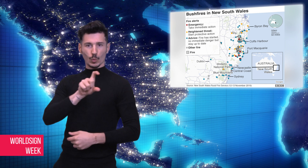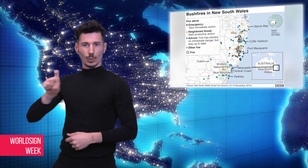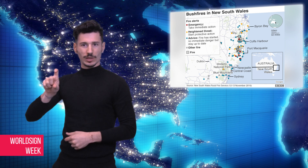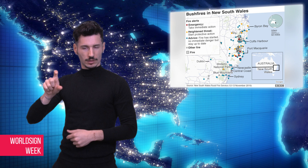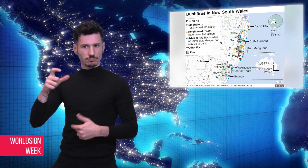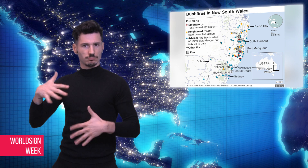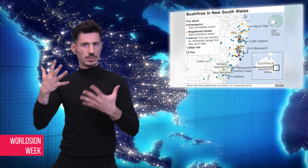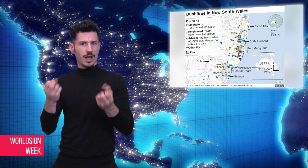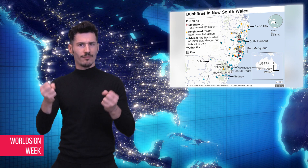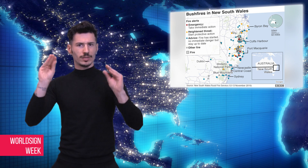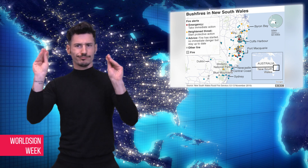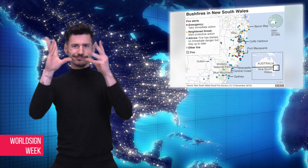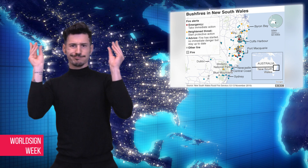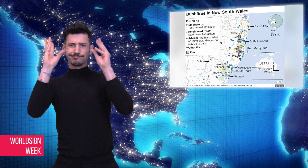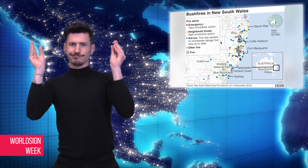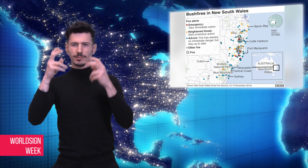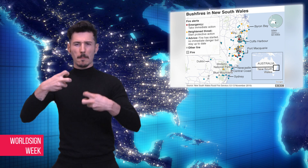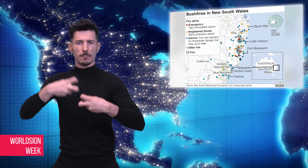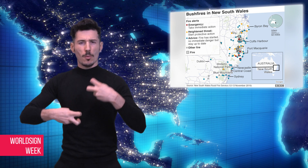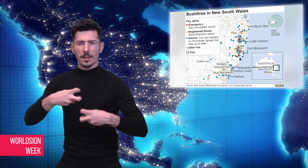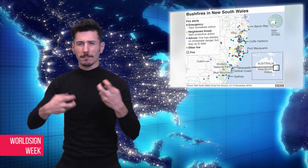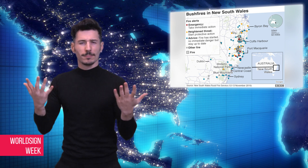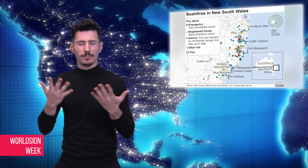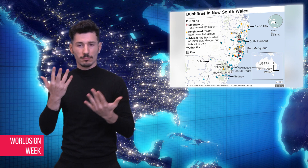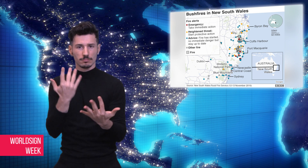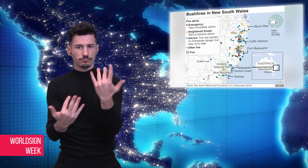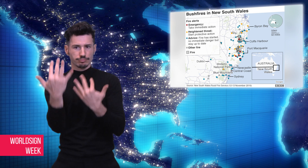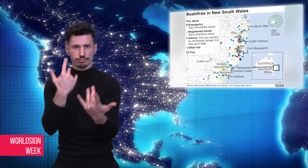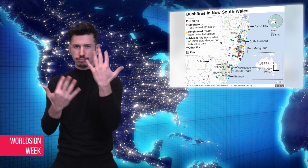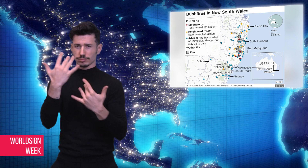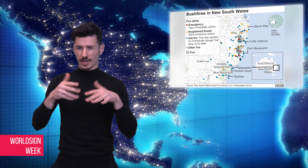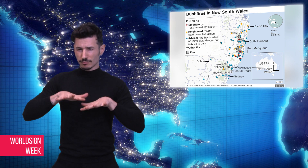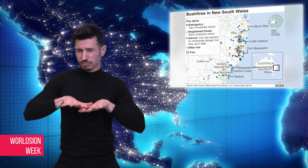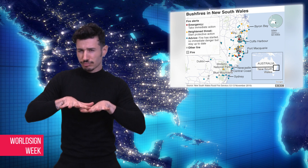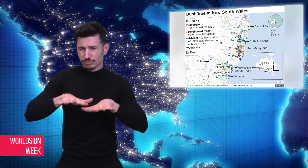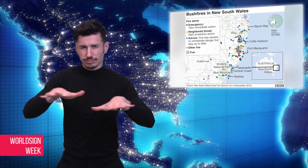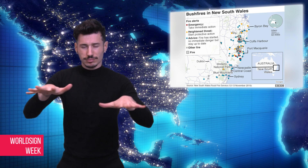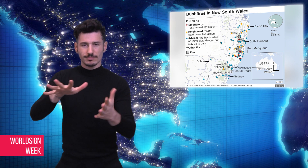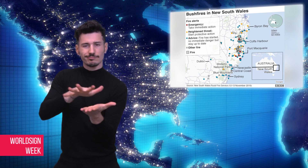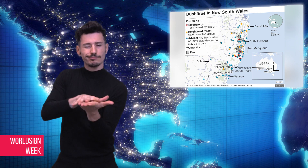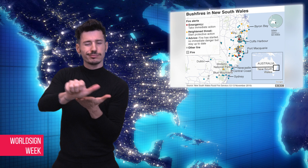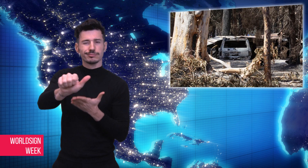New South Wales declared a state of emergency this